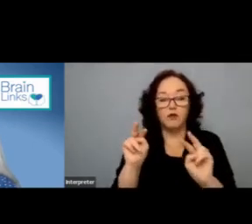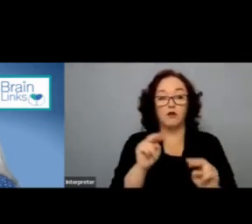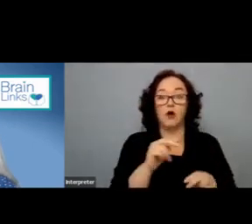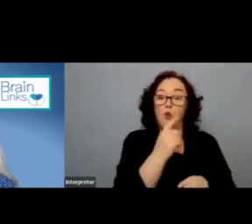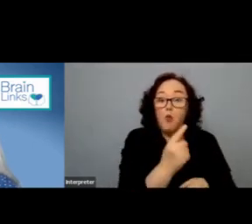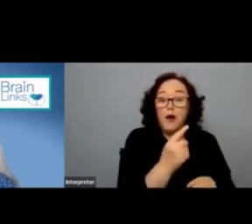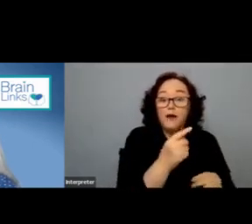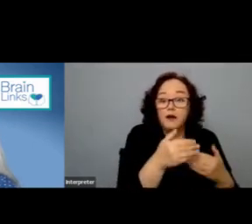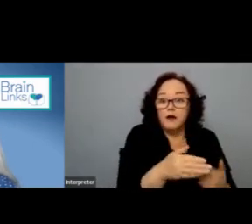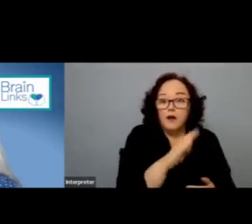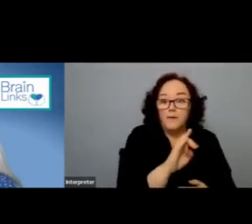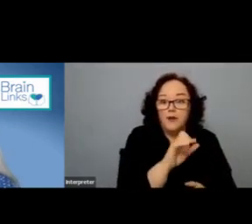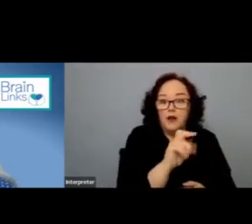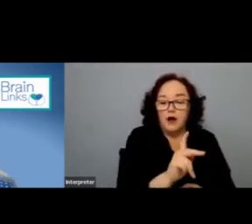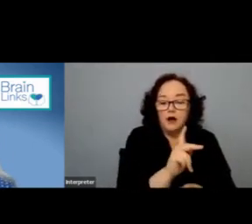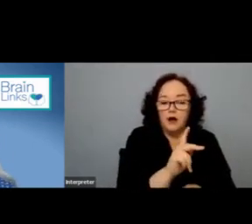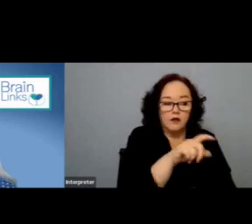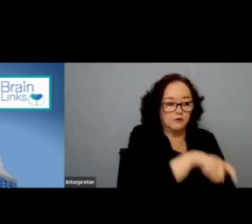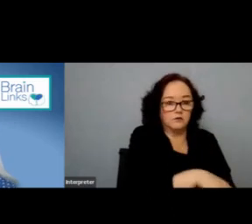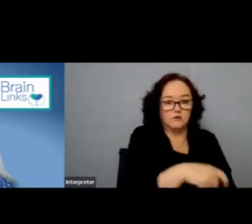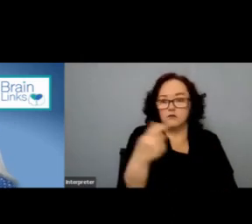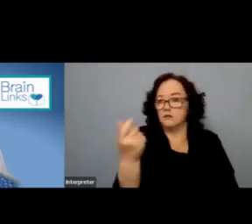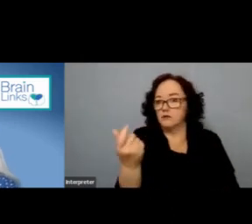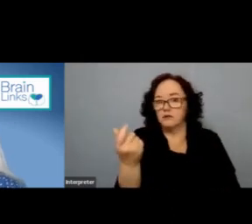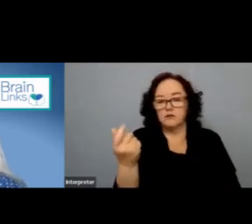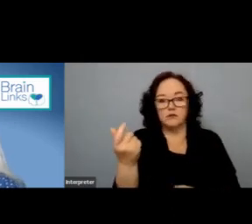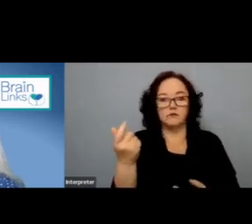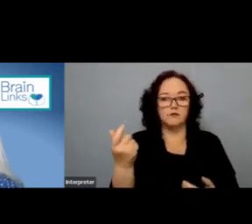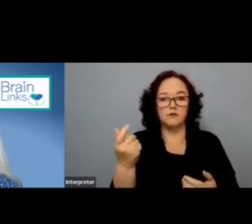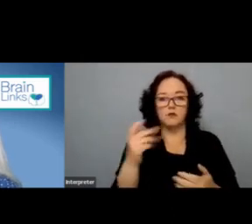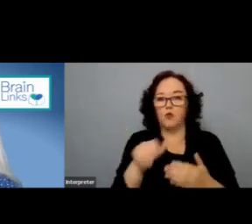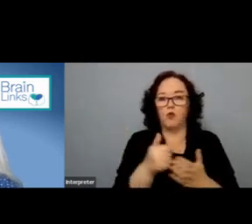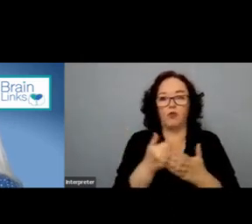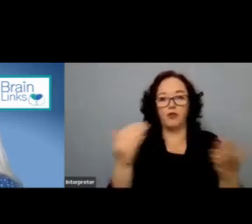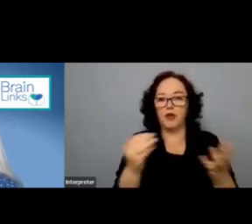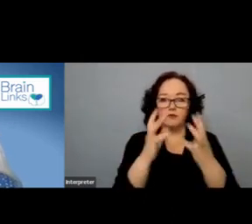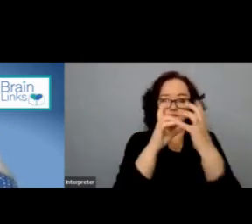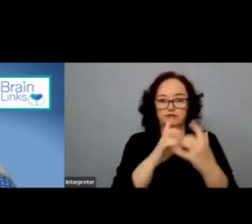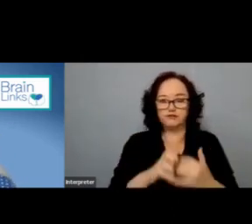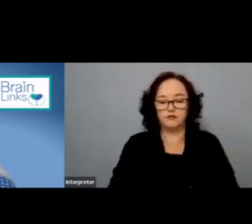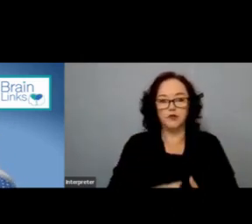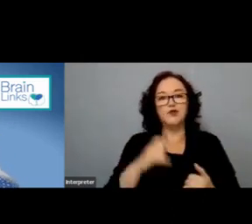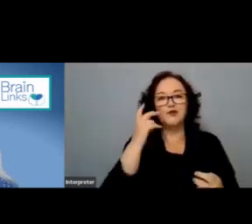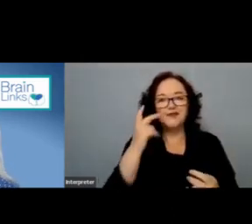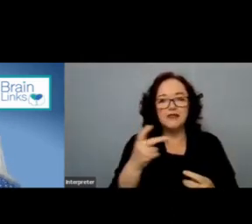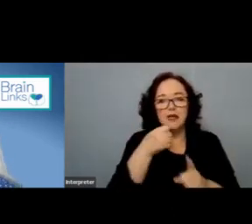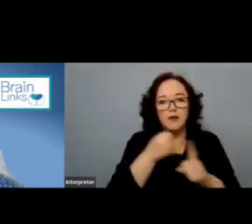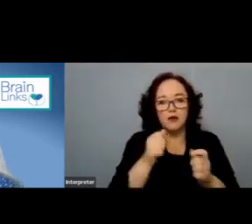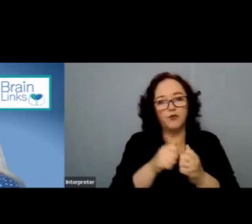like let's say attention, the whole thing can fall down. And you see impacts in other things like reasoning and organization,